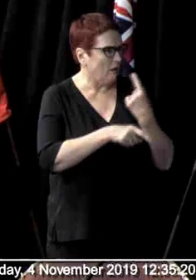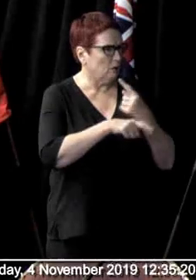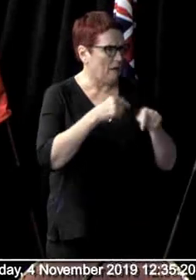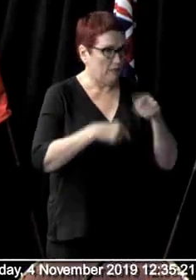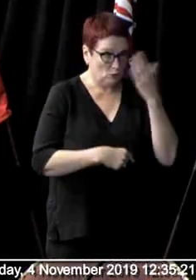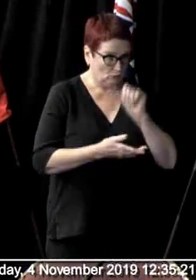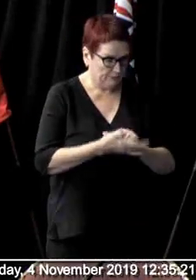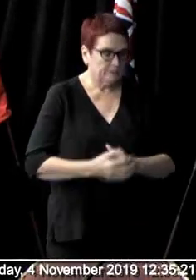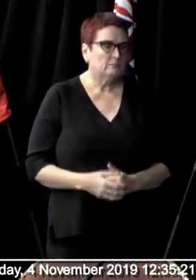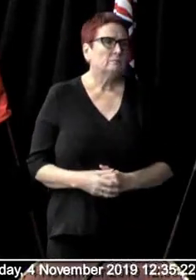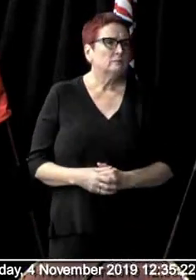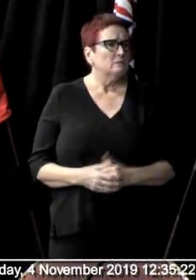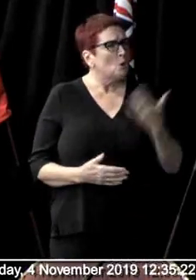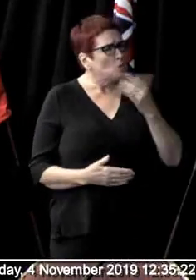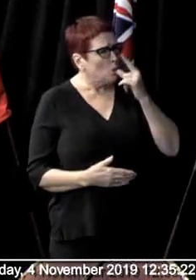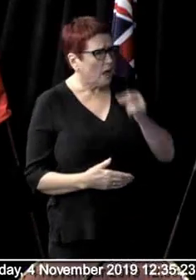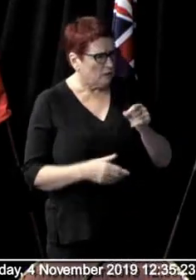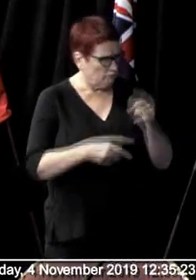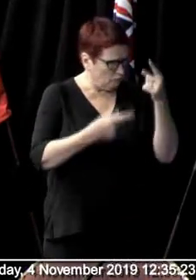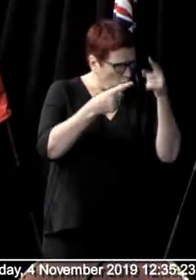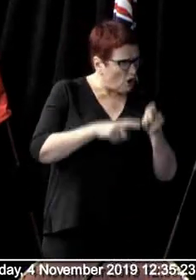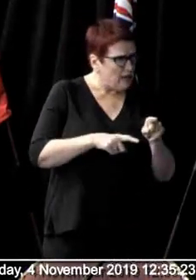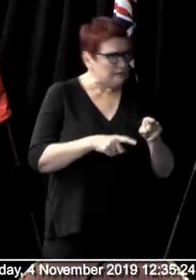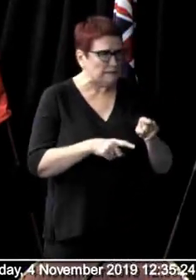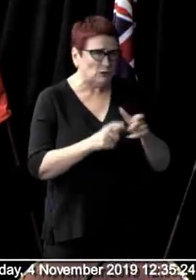was the school able to identify that she had some anxiety?